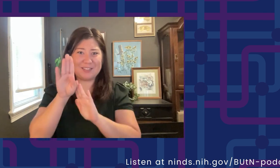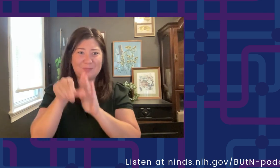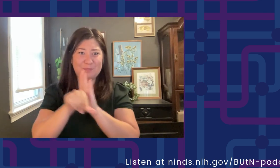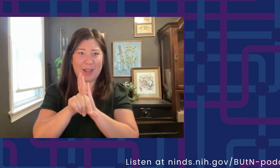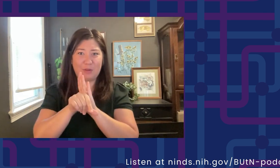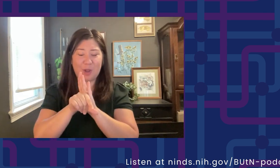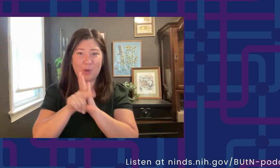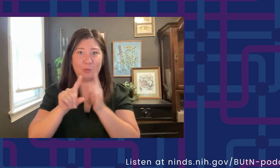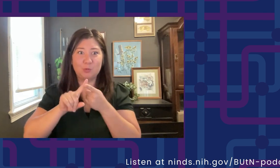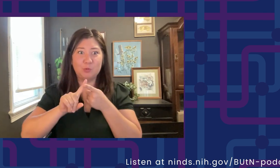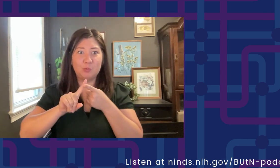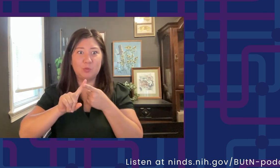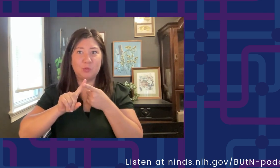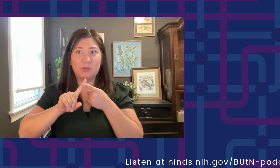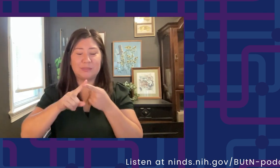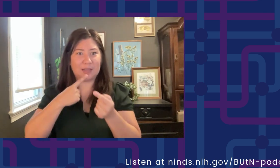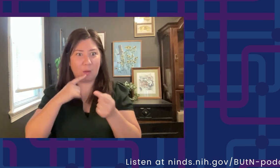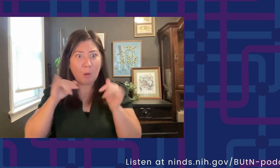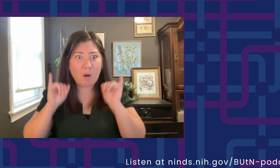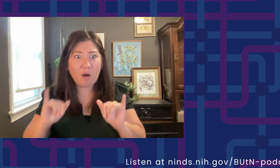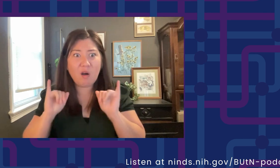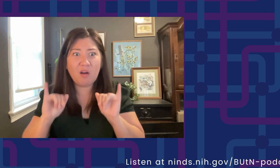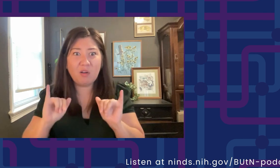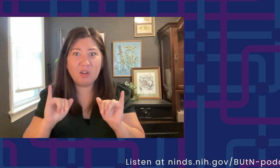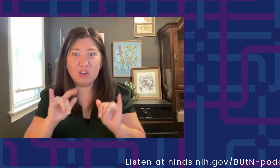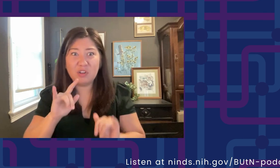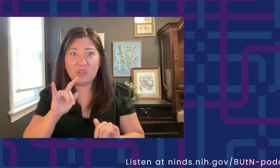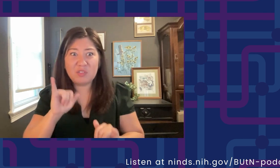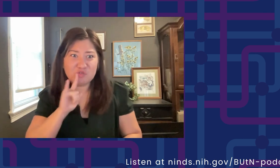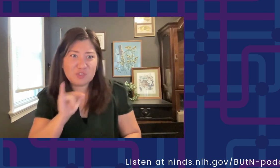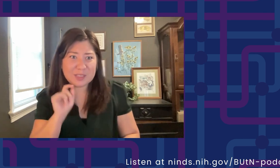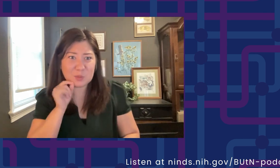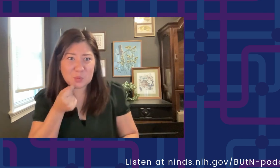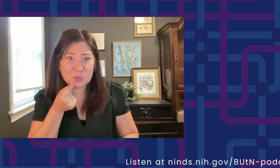scientific background to say "Oh, wow! That's really cool!"